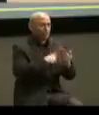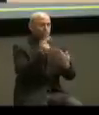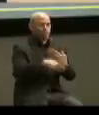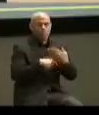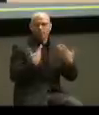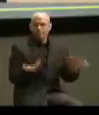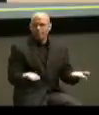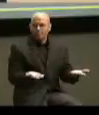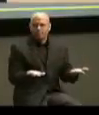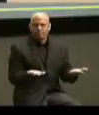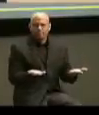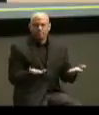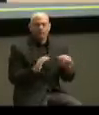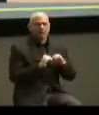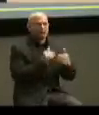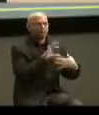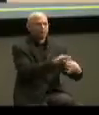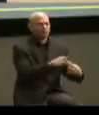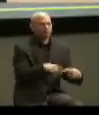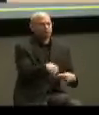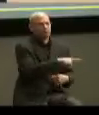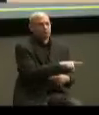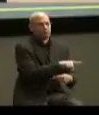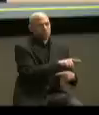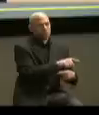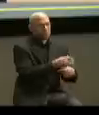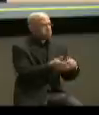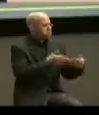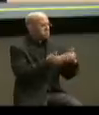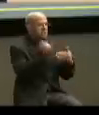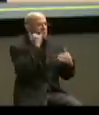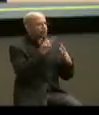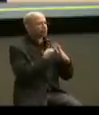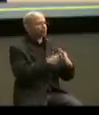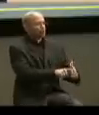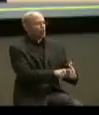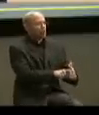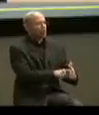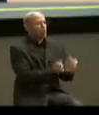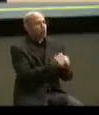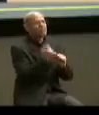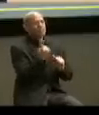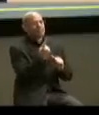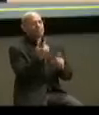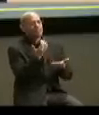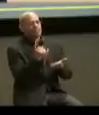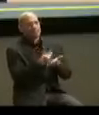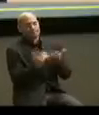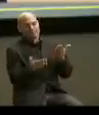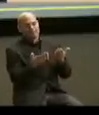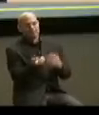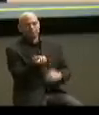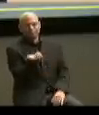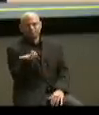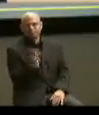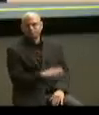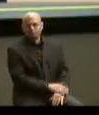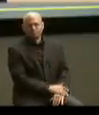LEADING NATIONAL PROGRAM WHAT IS THAT FOR YOU? EVEN IF YOU MIGHT START WITH SOMETHING THAT MIGHT SEEM TRIVIAL.